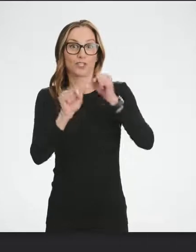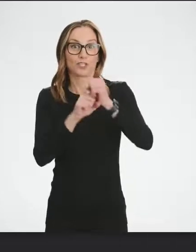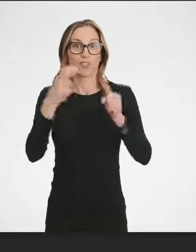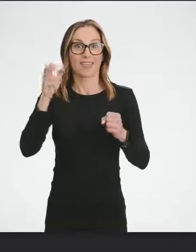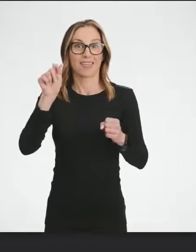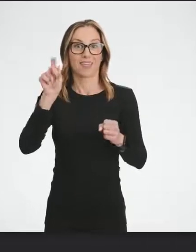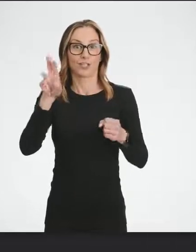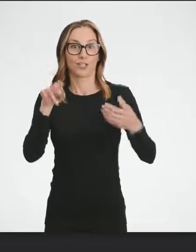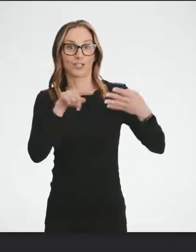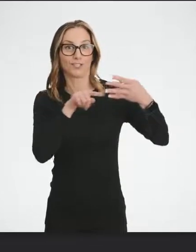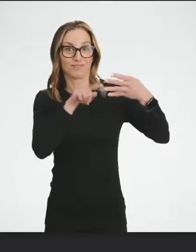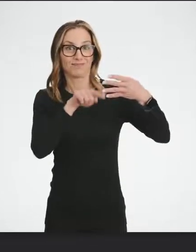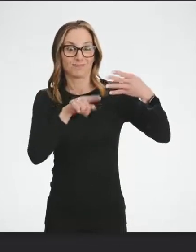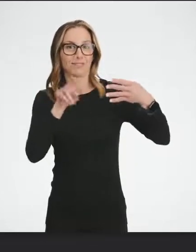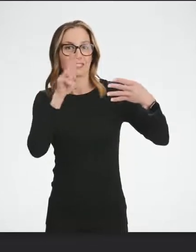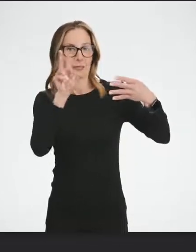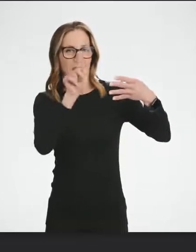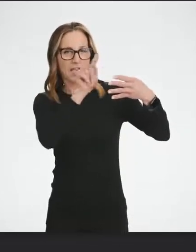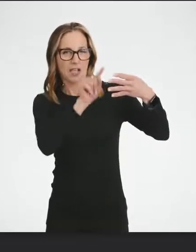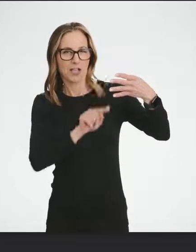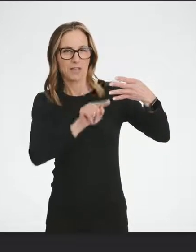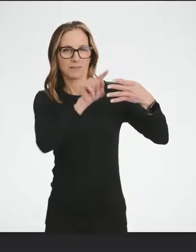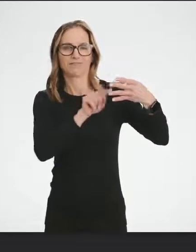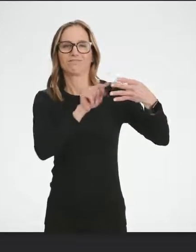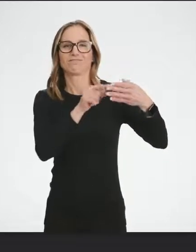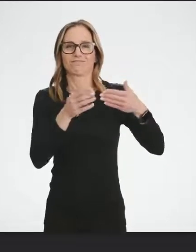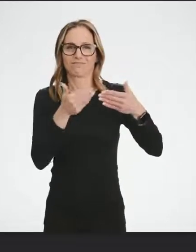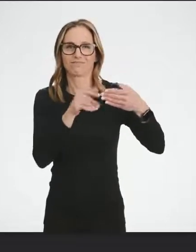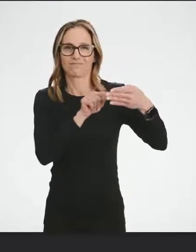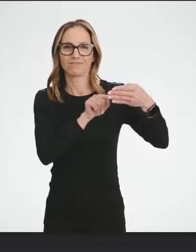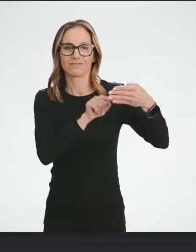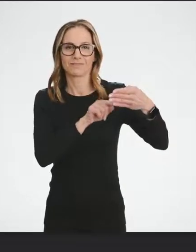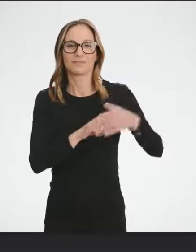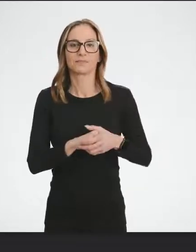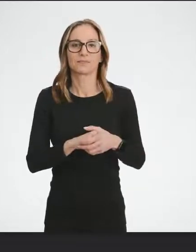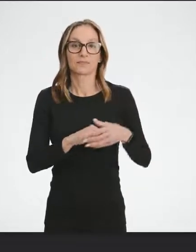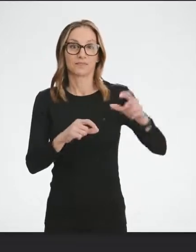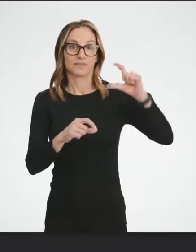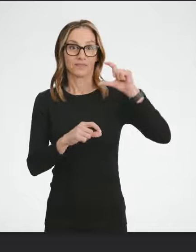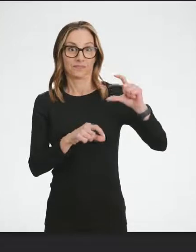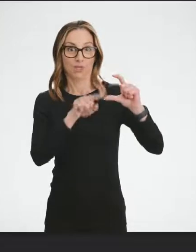They make it really easy to see where you are in the file. Here's the code for the chart.